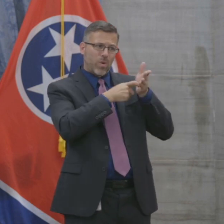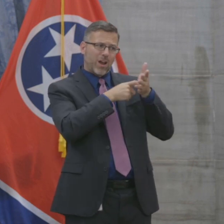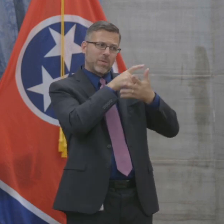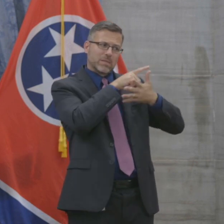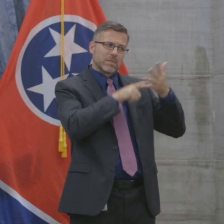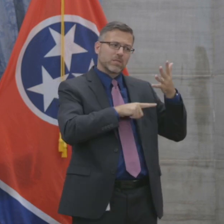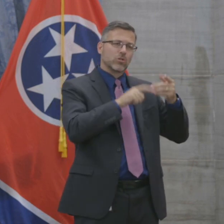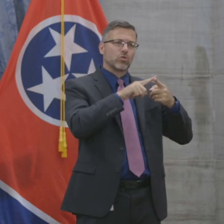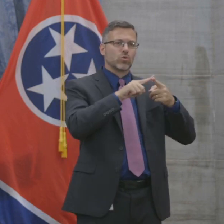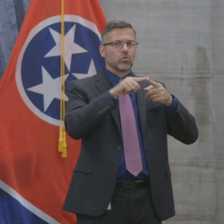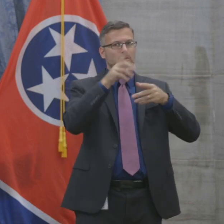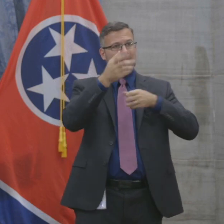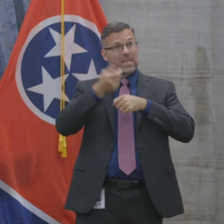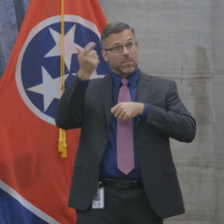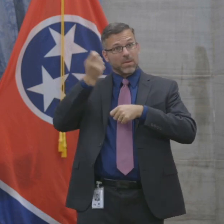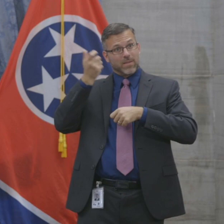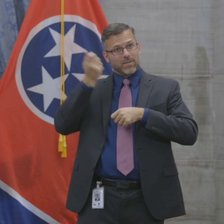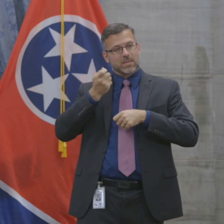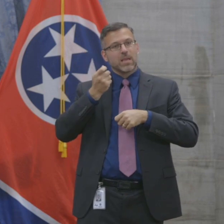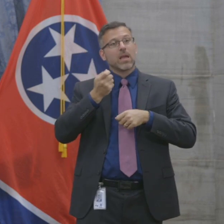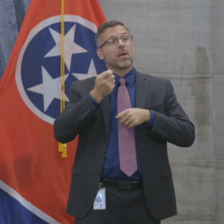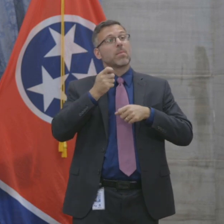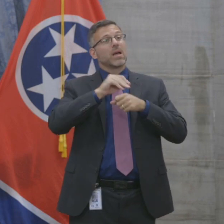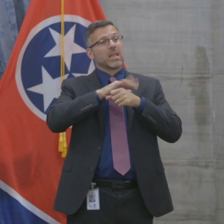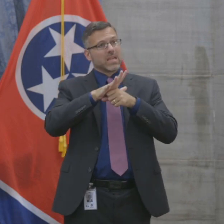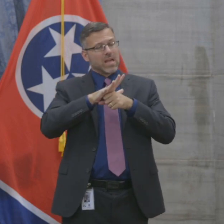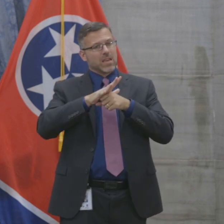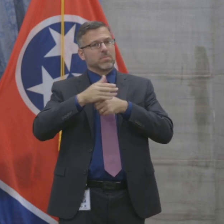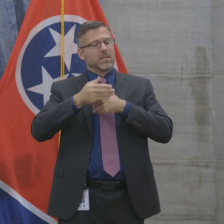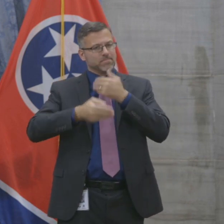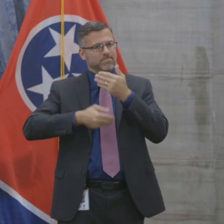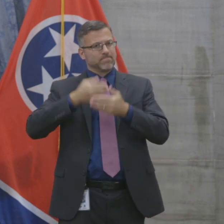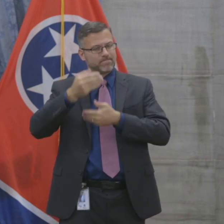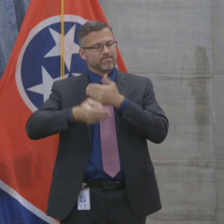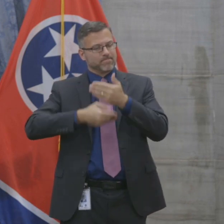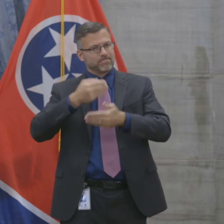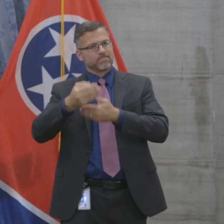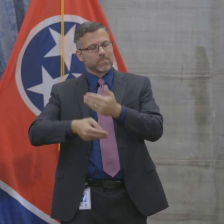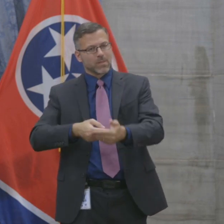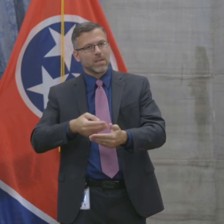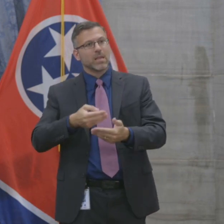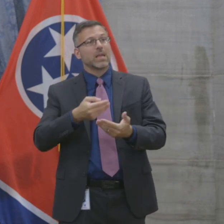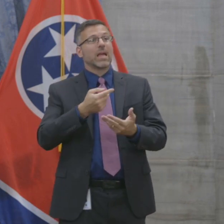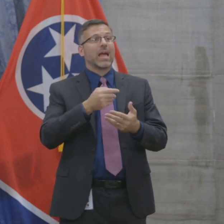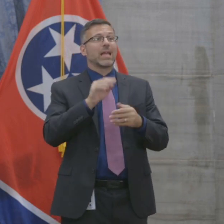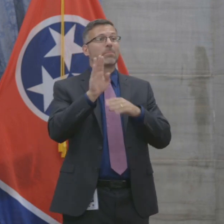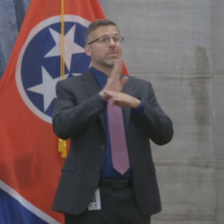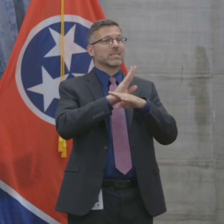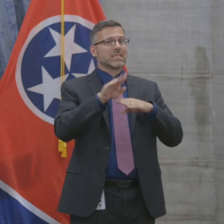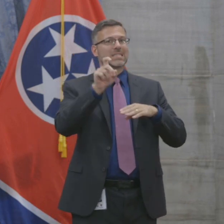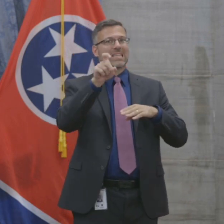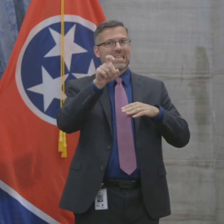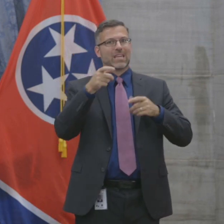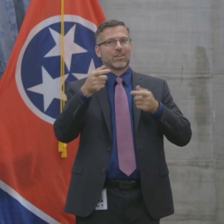becomes available, we can get that benefit to Tennesseans. And while it's important that we provide that continued benefit